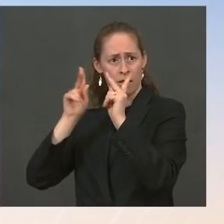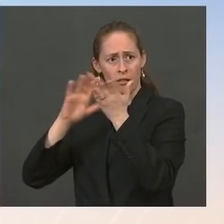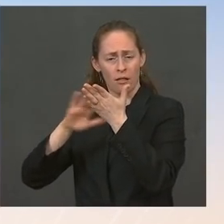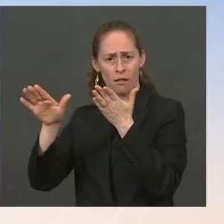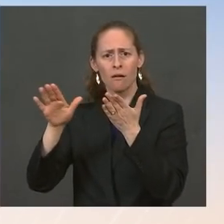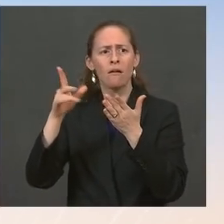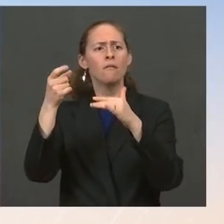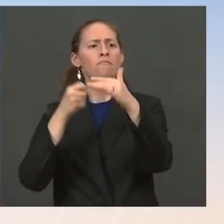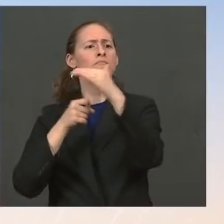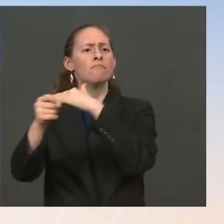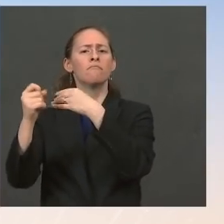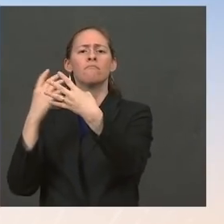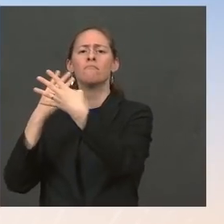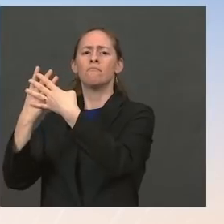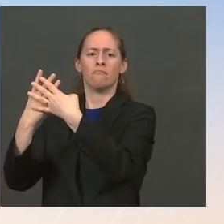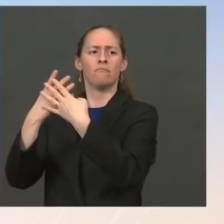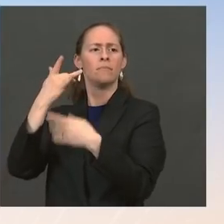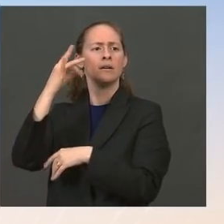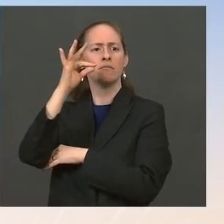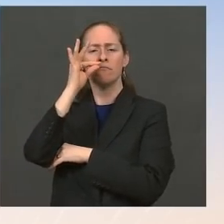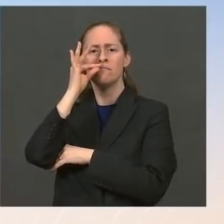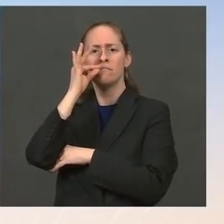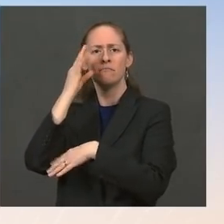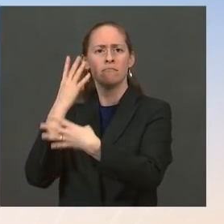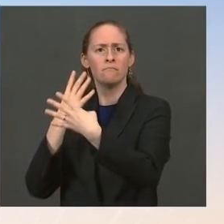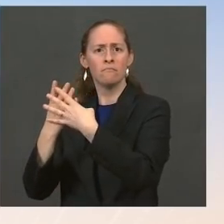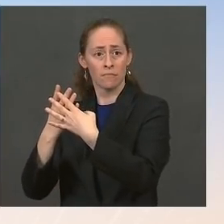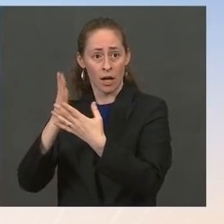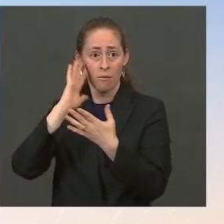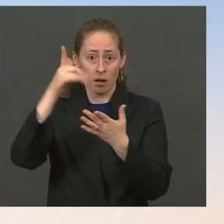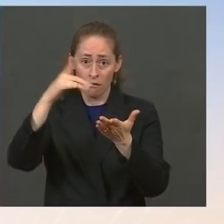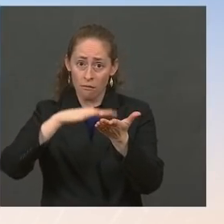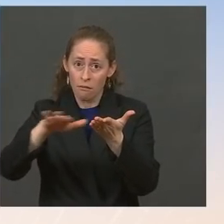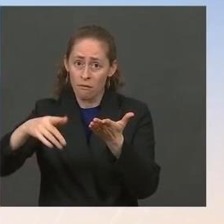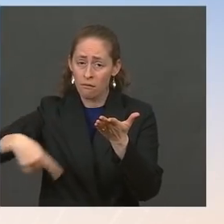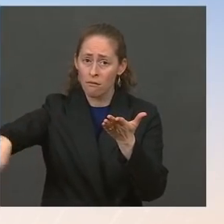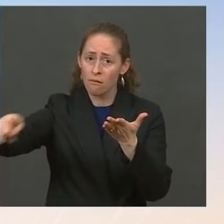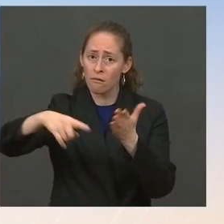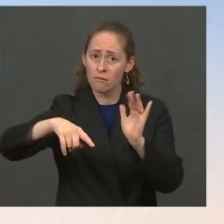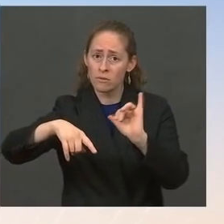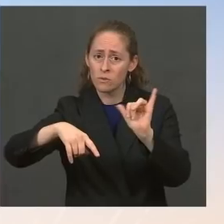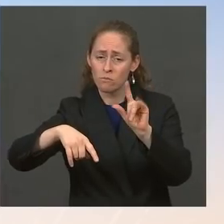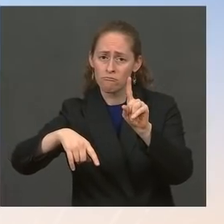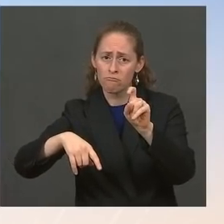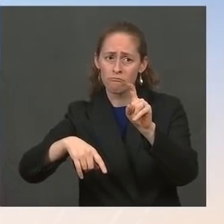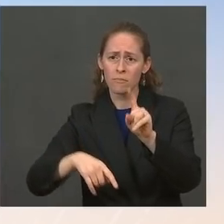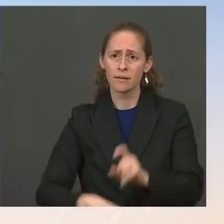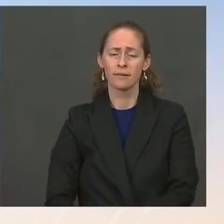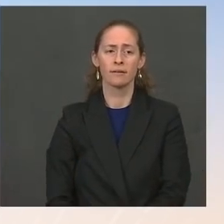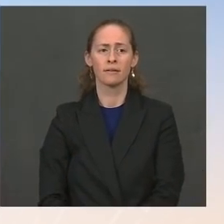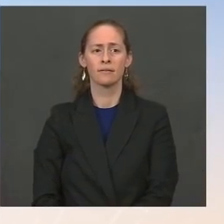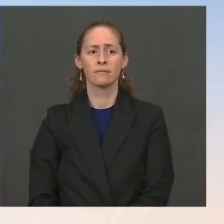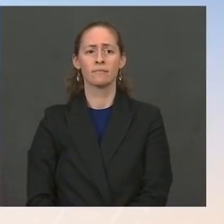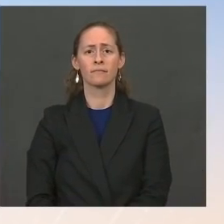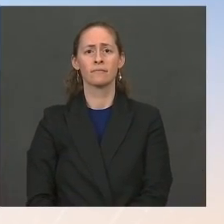to release everyone in prison for pot. Are people going to get pardoned as well by President Biden? Ms. Psaki: I will just reiterate that the President is, of course --